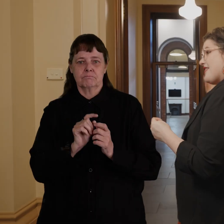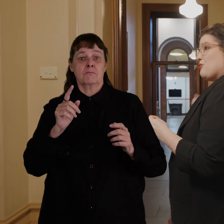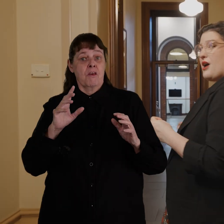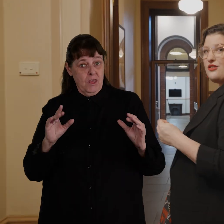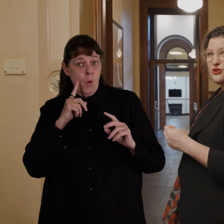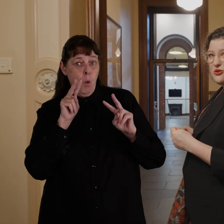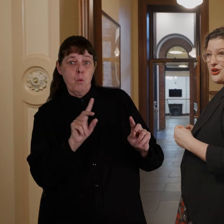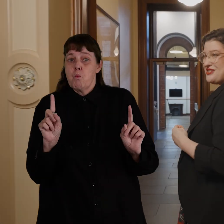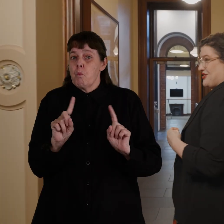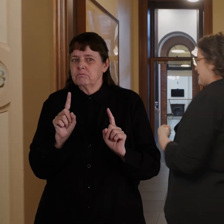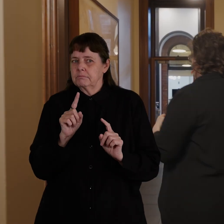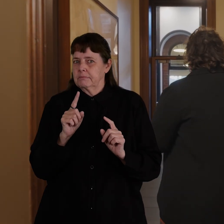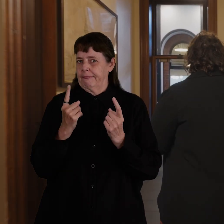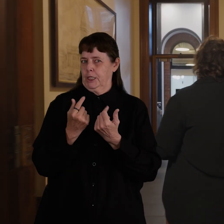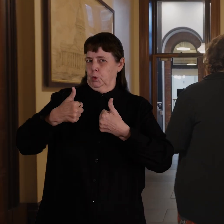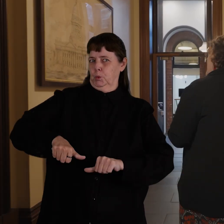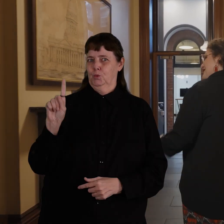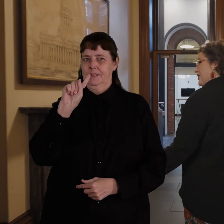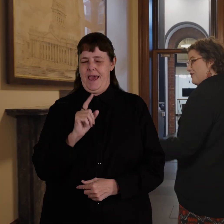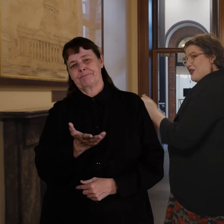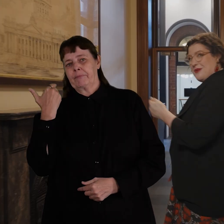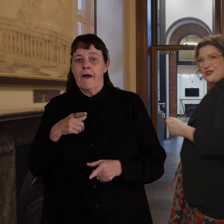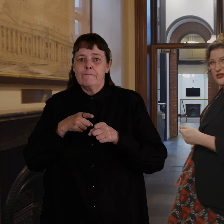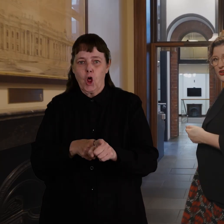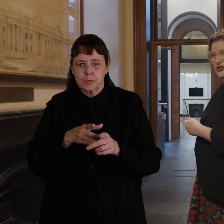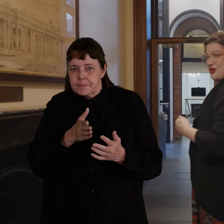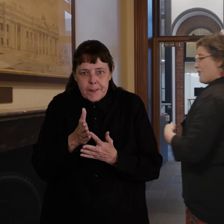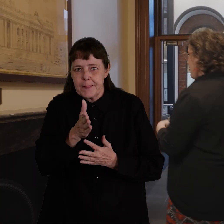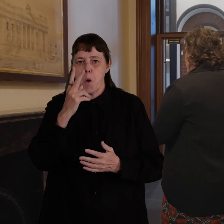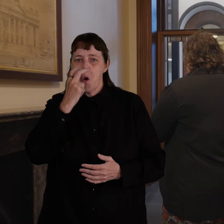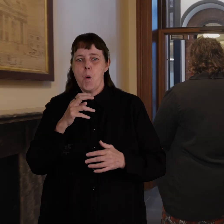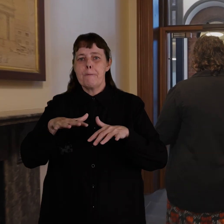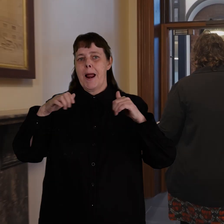and then we'll have a look at what it's used for today. Follow me through to Old Parliament